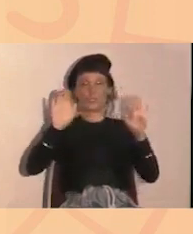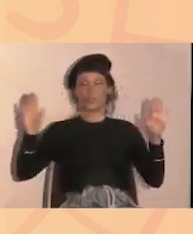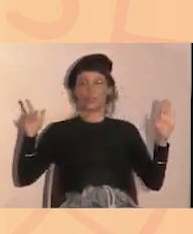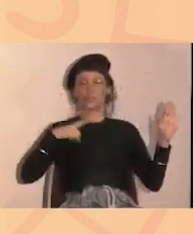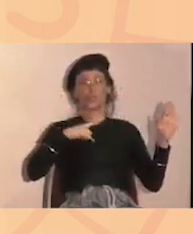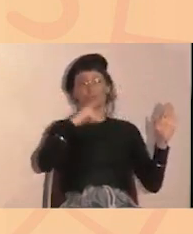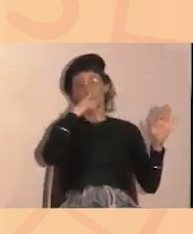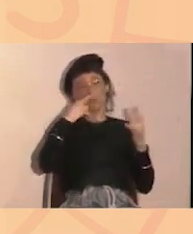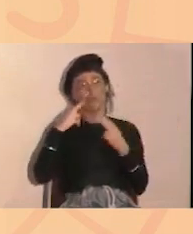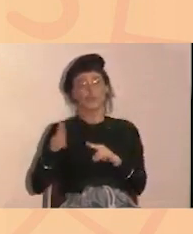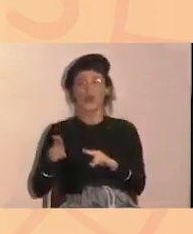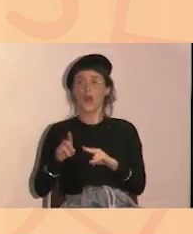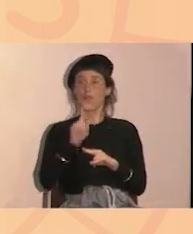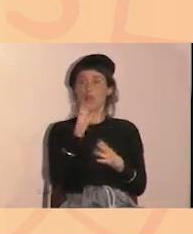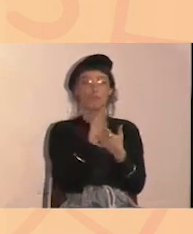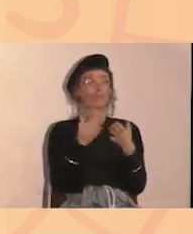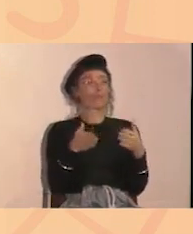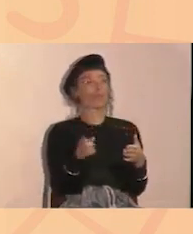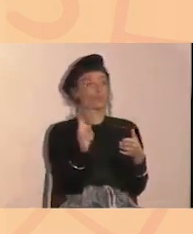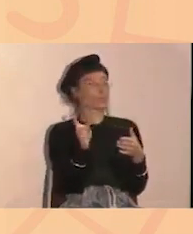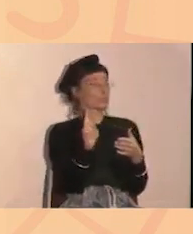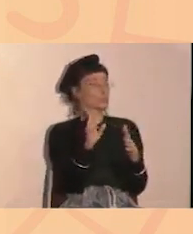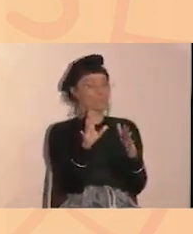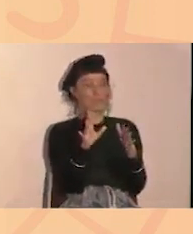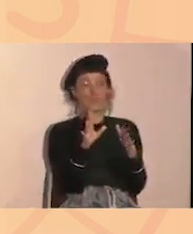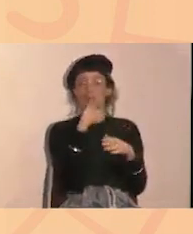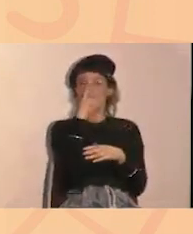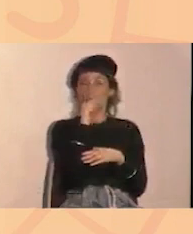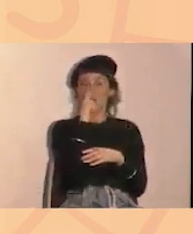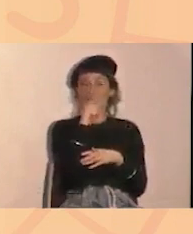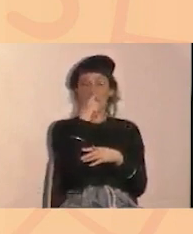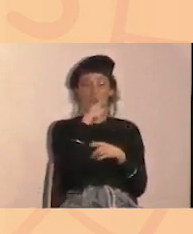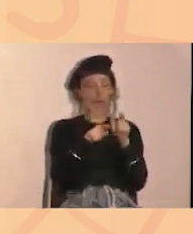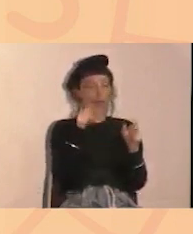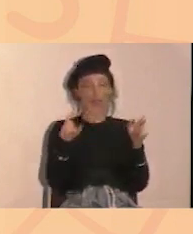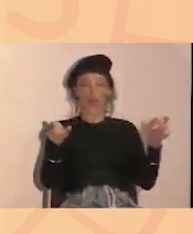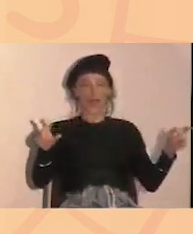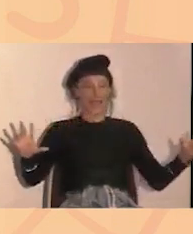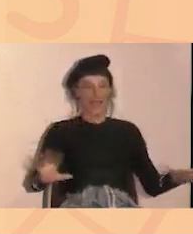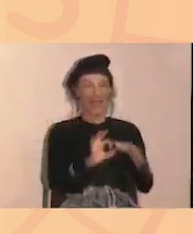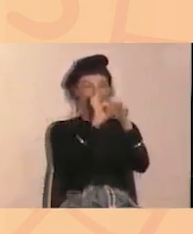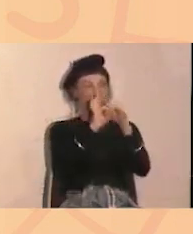But it was again really centred around kind of connecting young people and their stories up to,